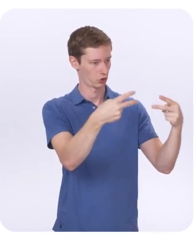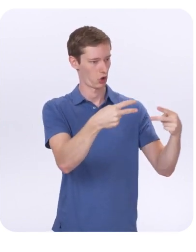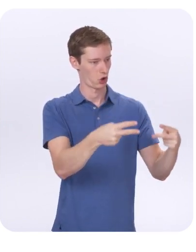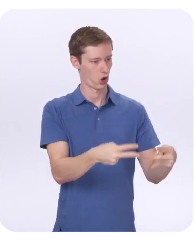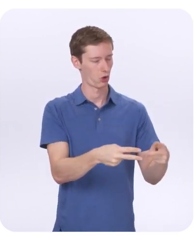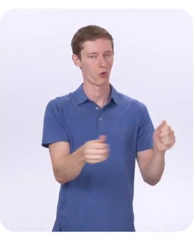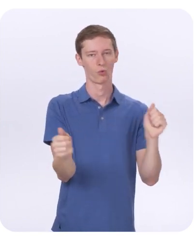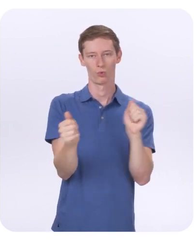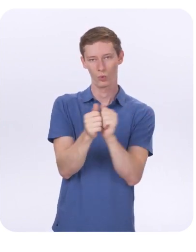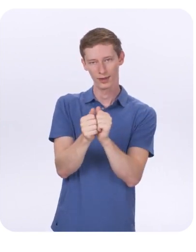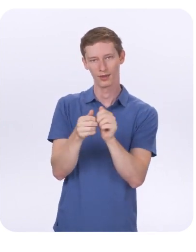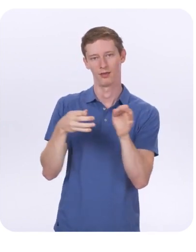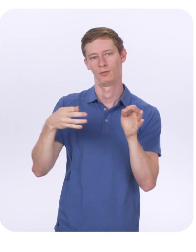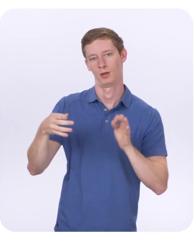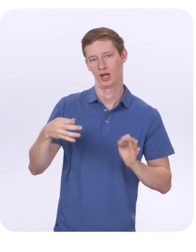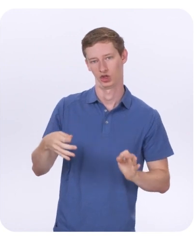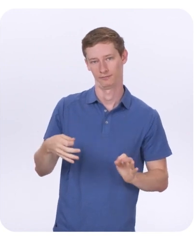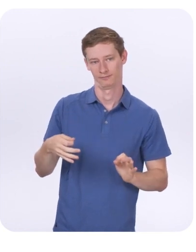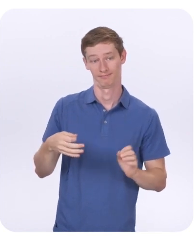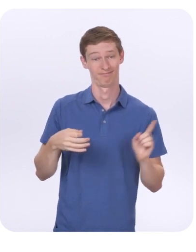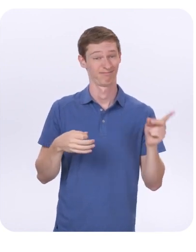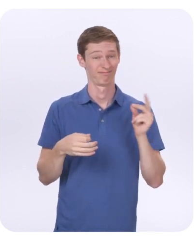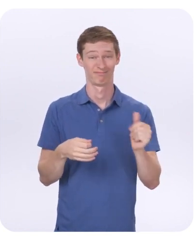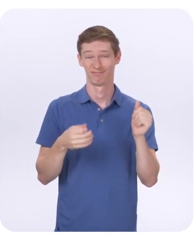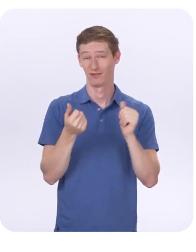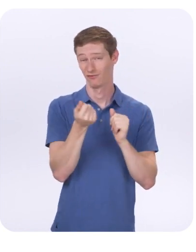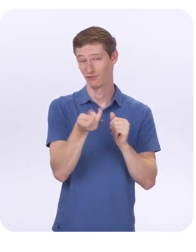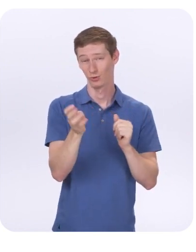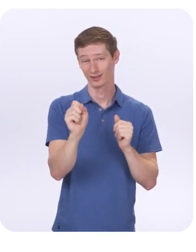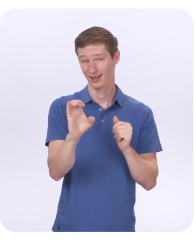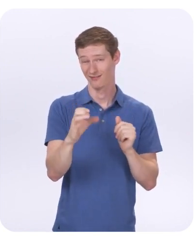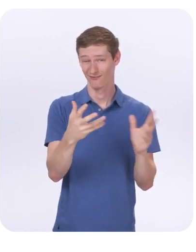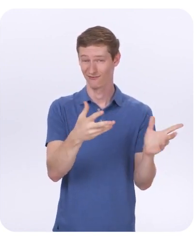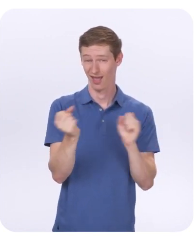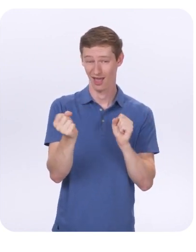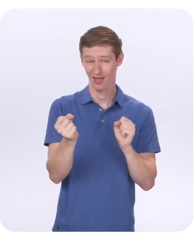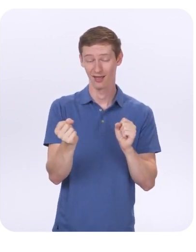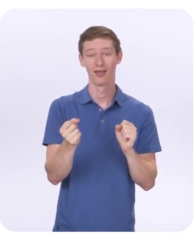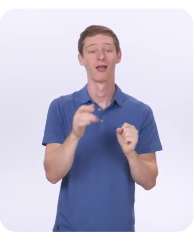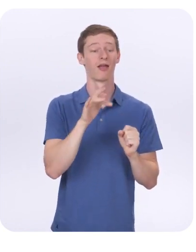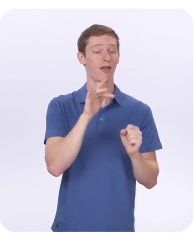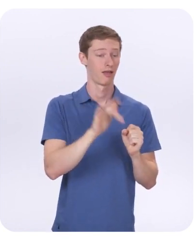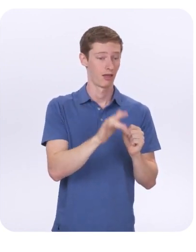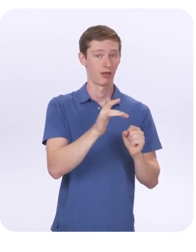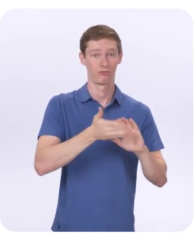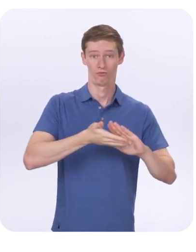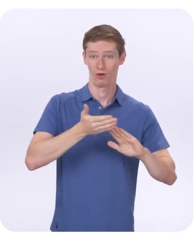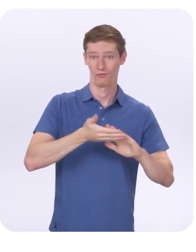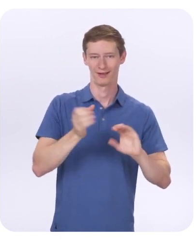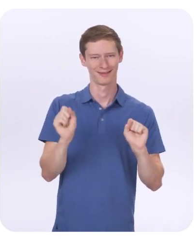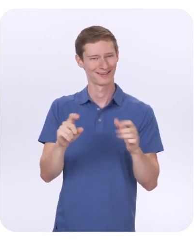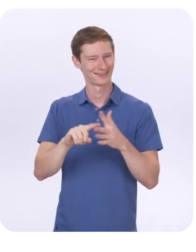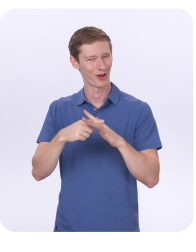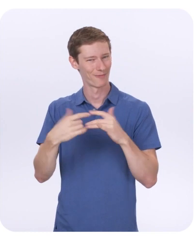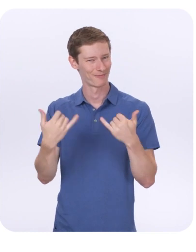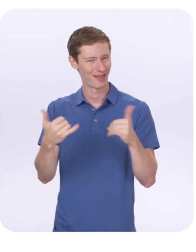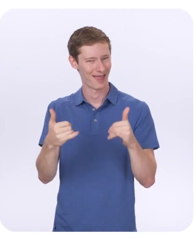you can already start playing this game generated on the fly. The nice thing is that you can also take this code,